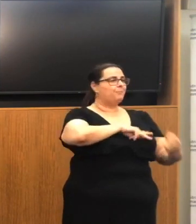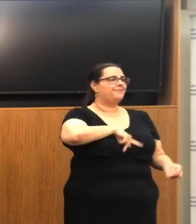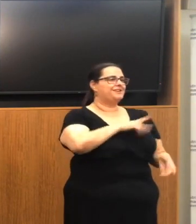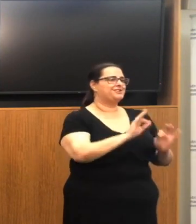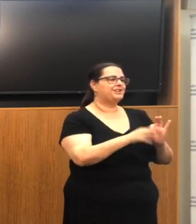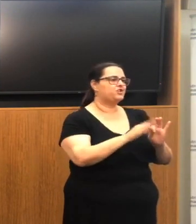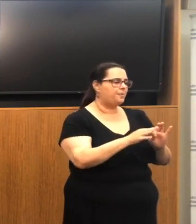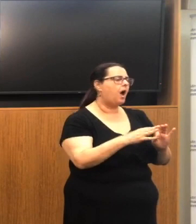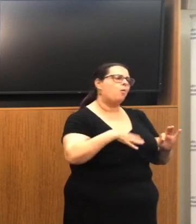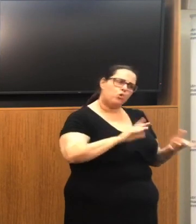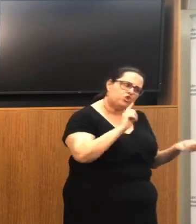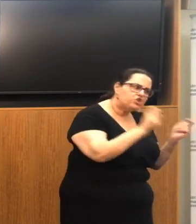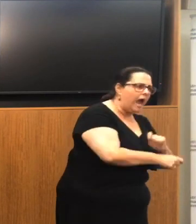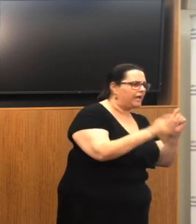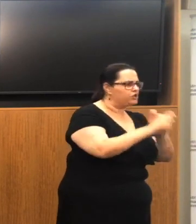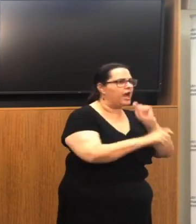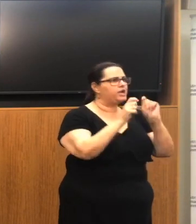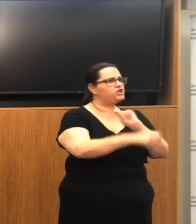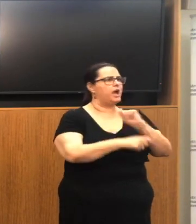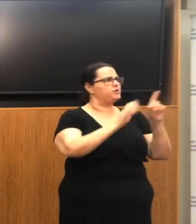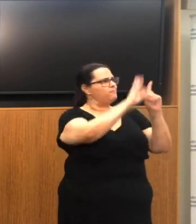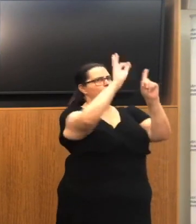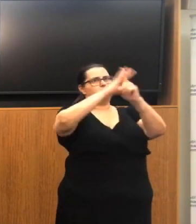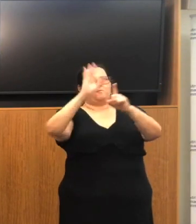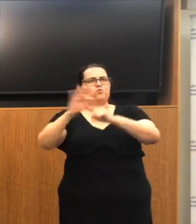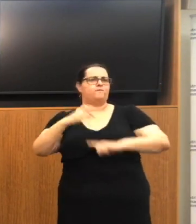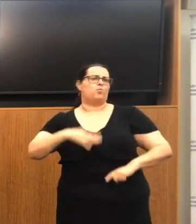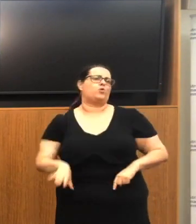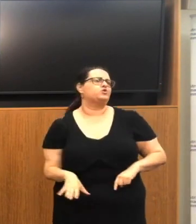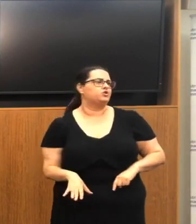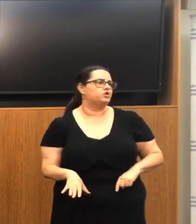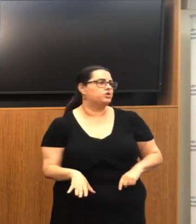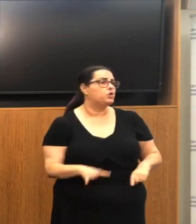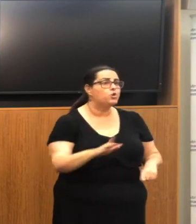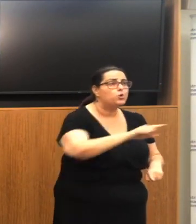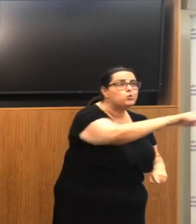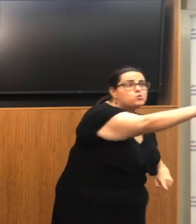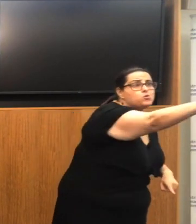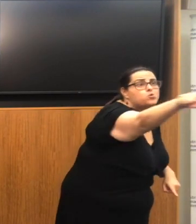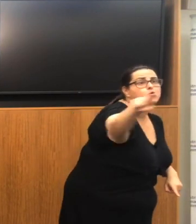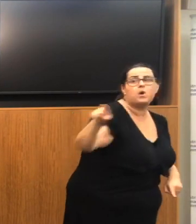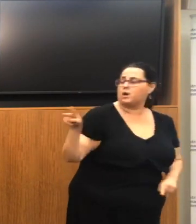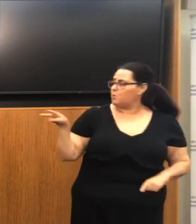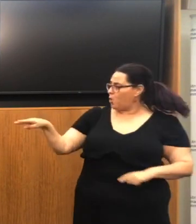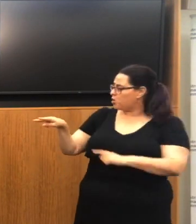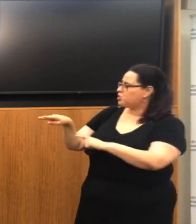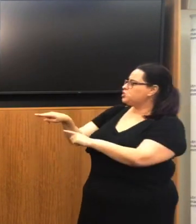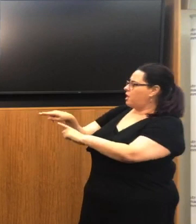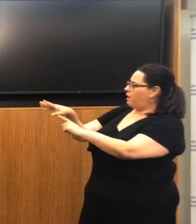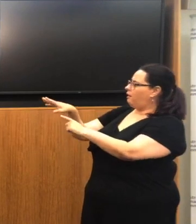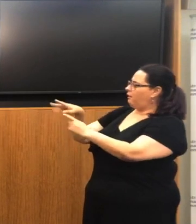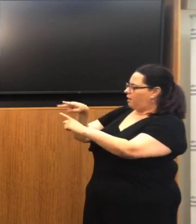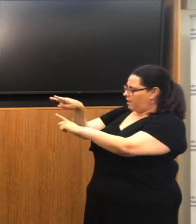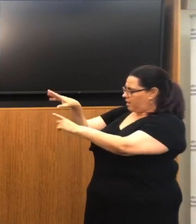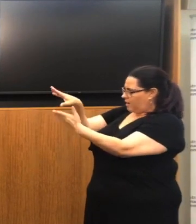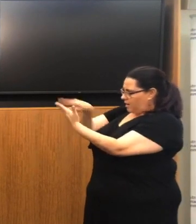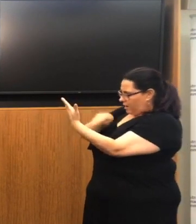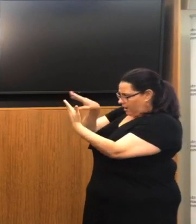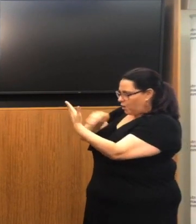the system. And I think everything that we try to advance who do change the system, the system is very difficult.